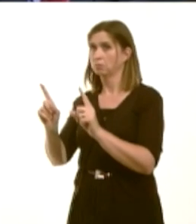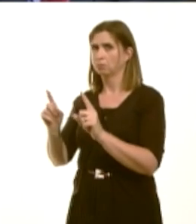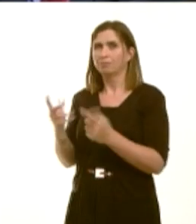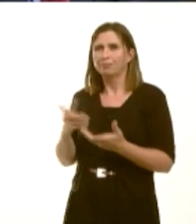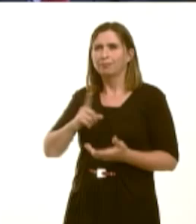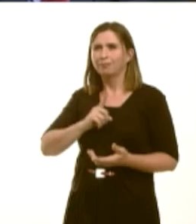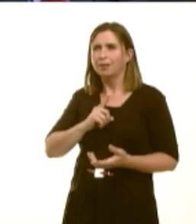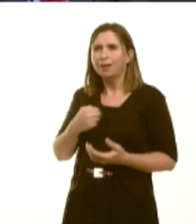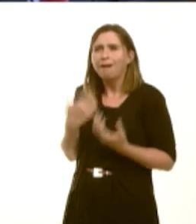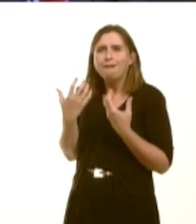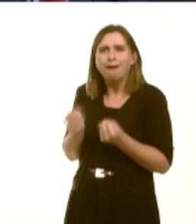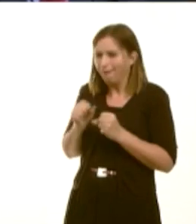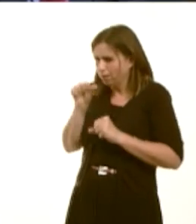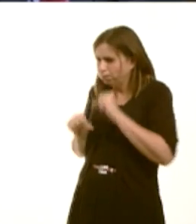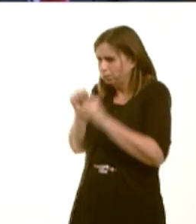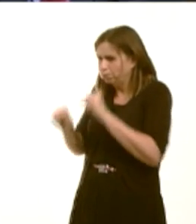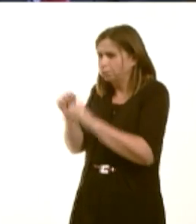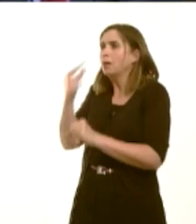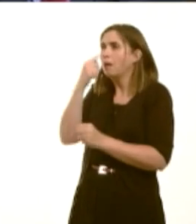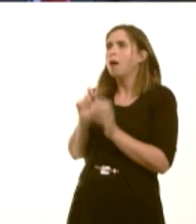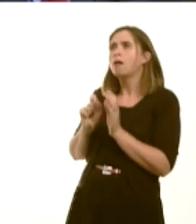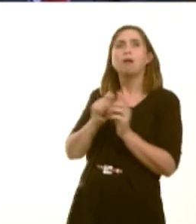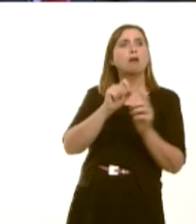we have a system that enables people to apply for funding, and, as part of that system,